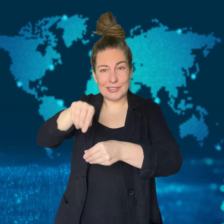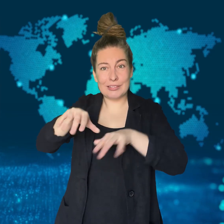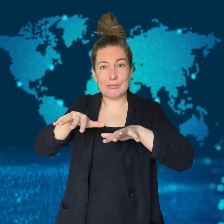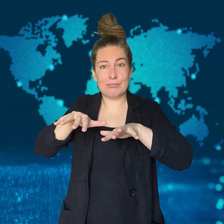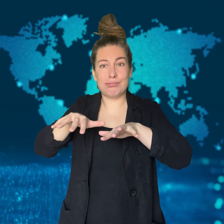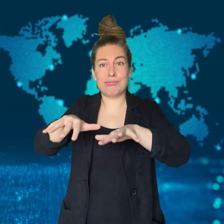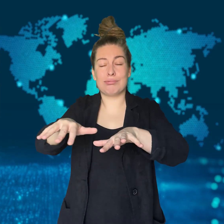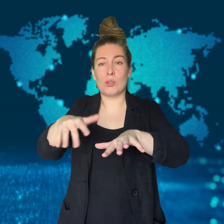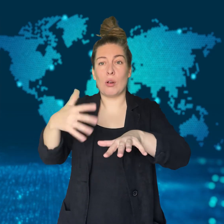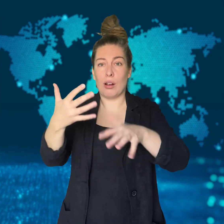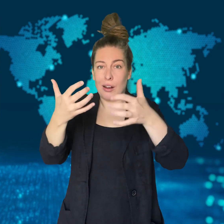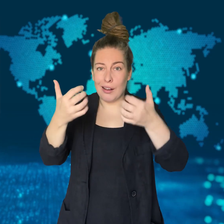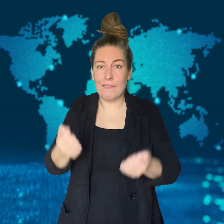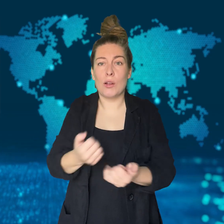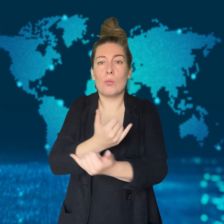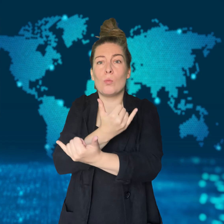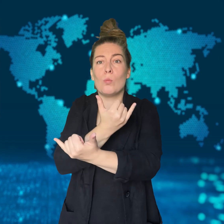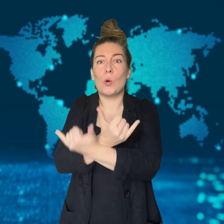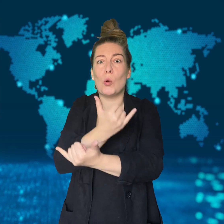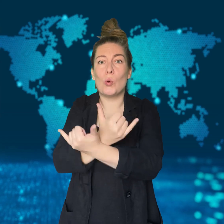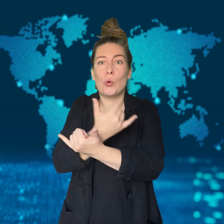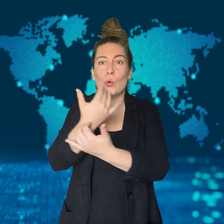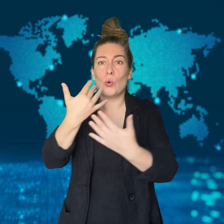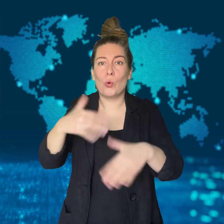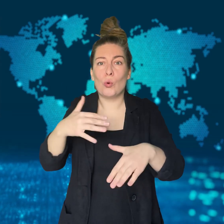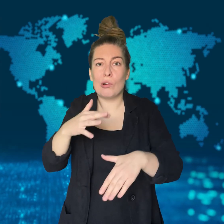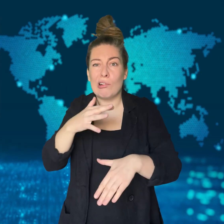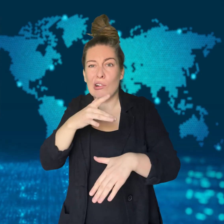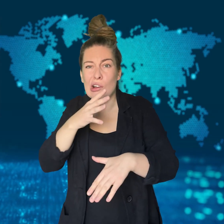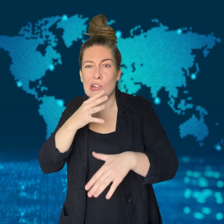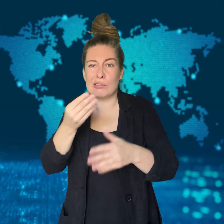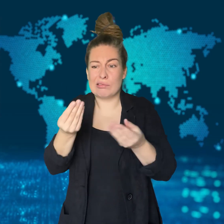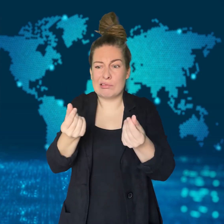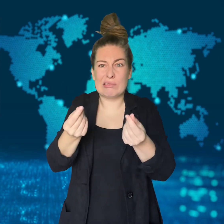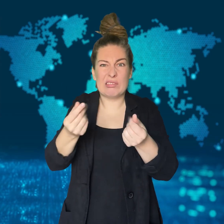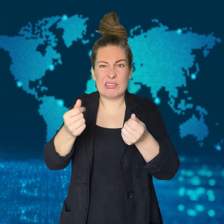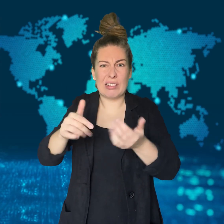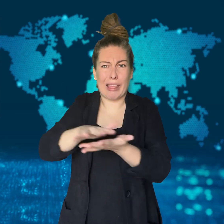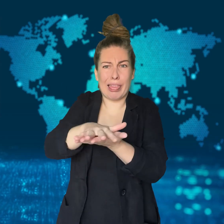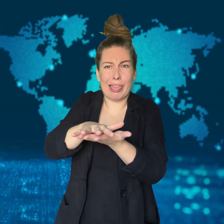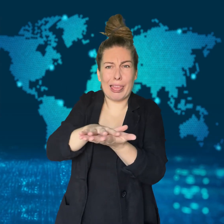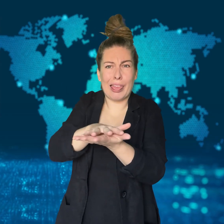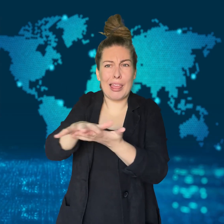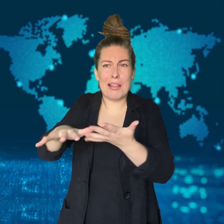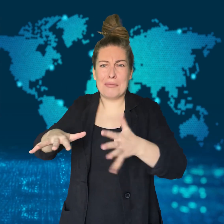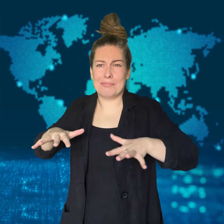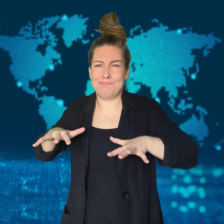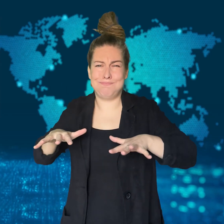Some were killed when the dam